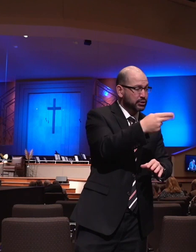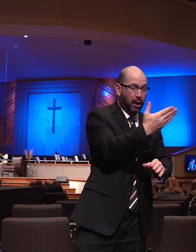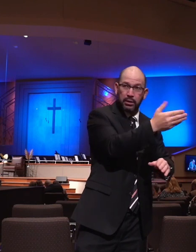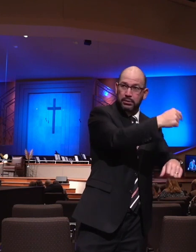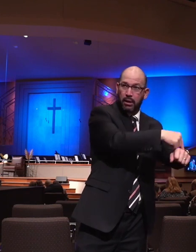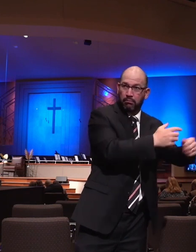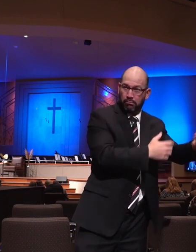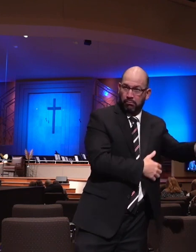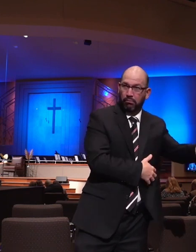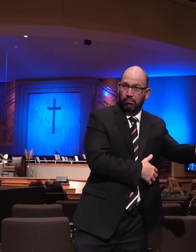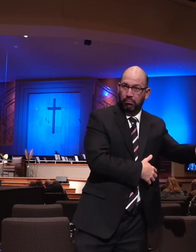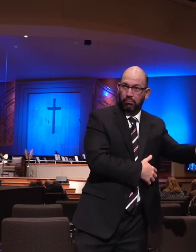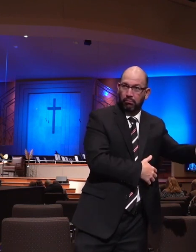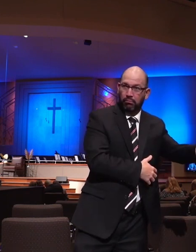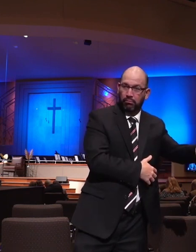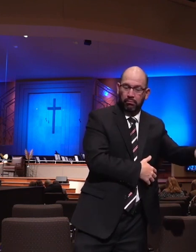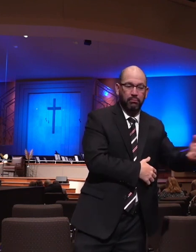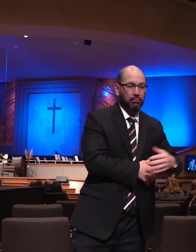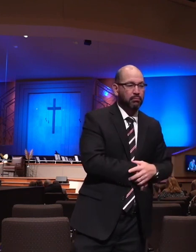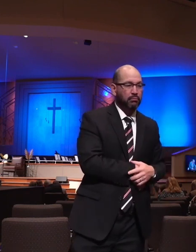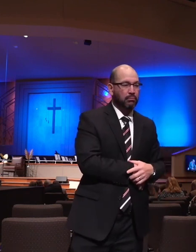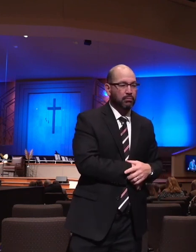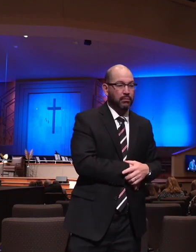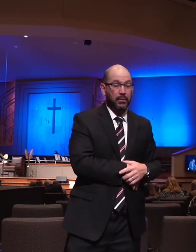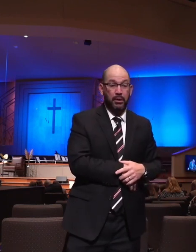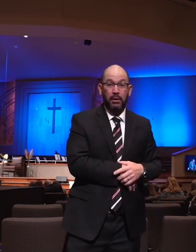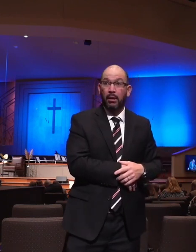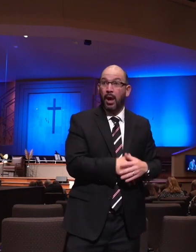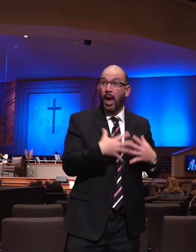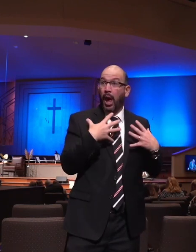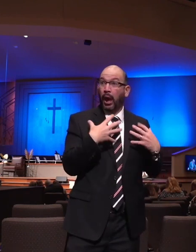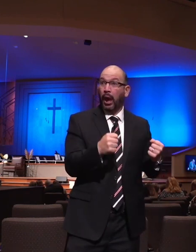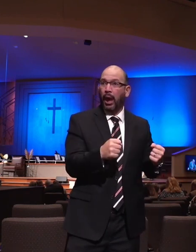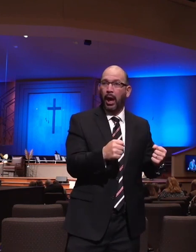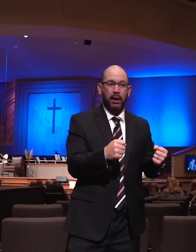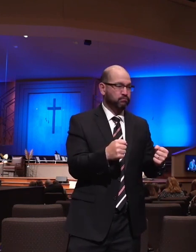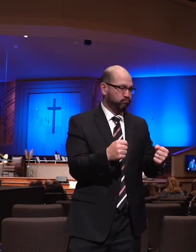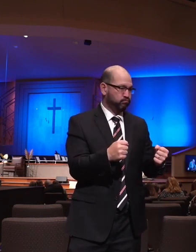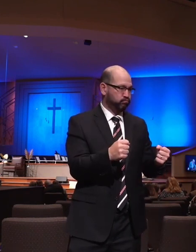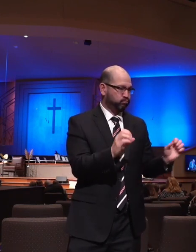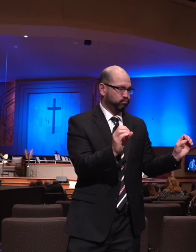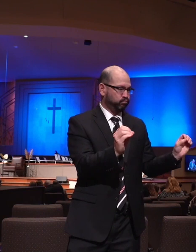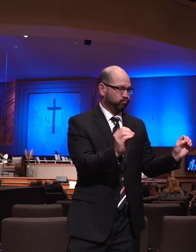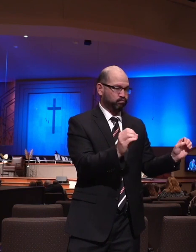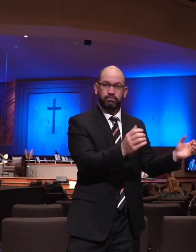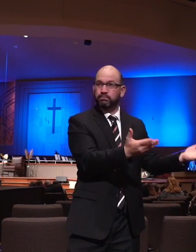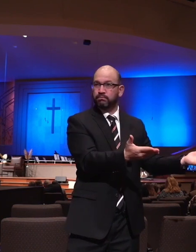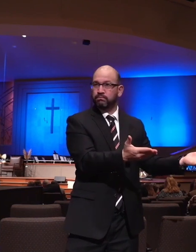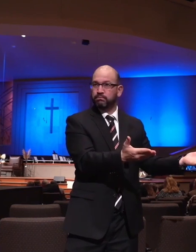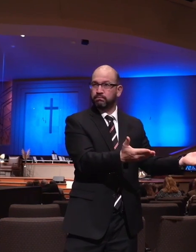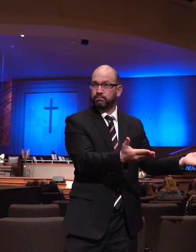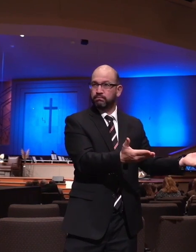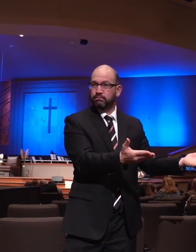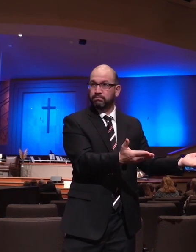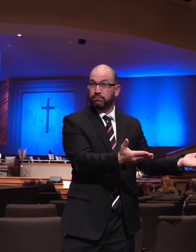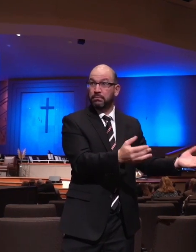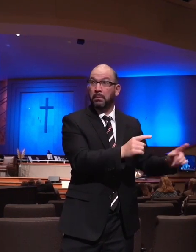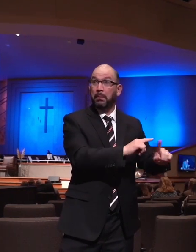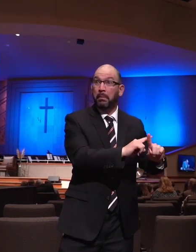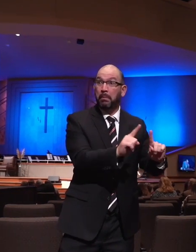prophet and none of them was cleansed